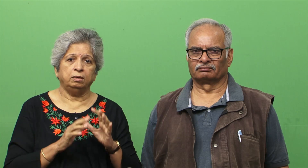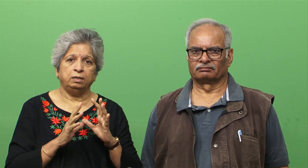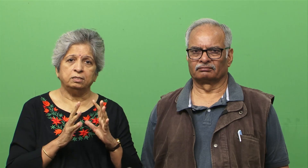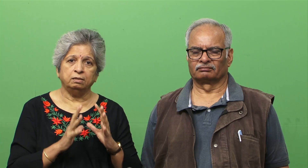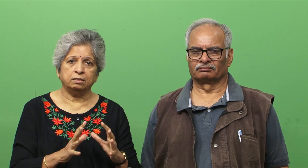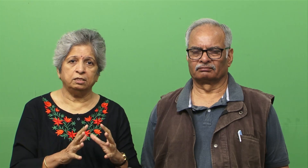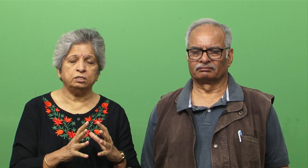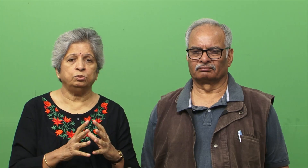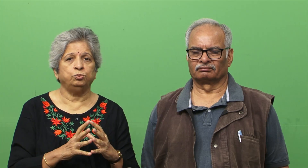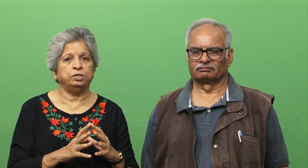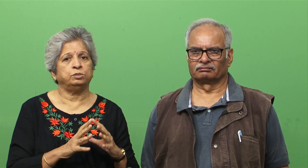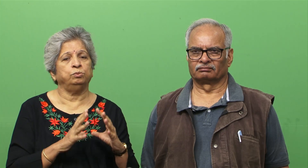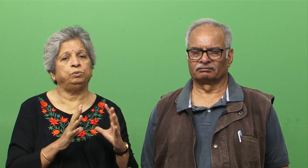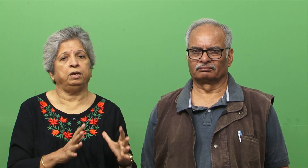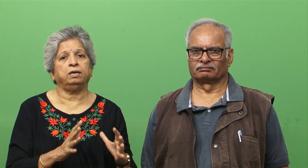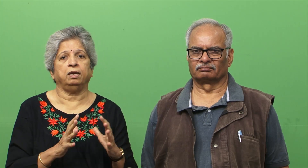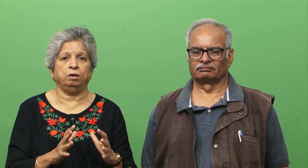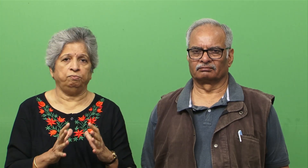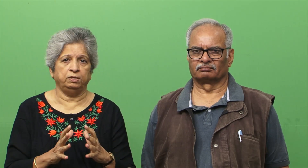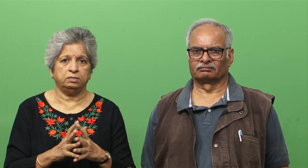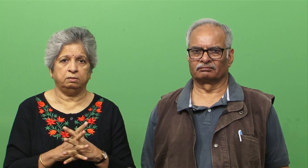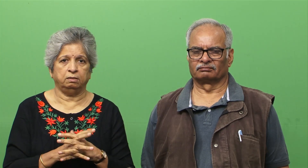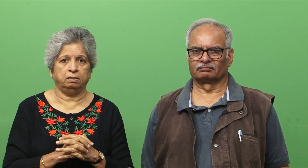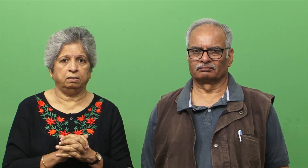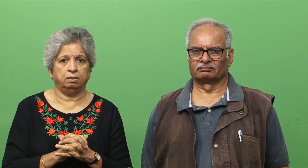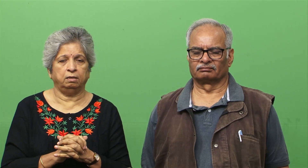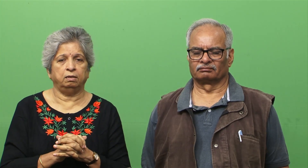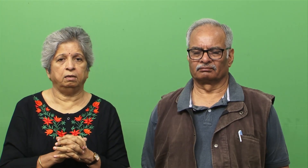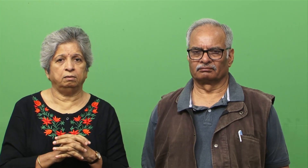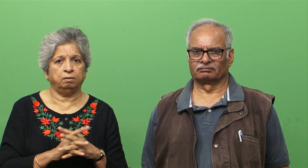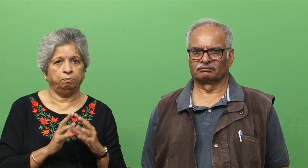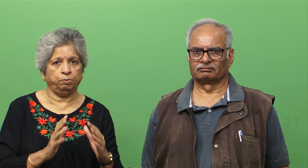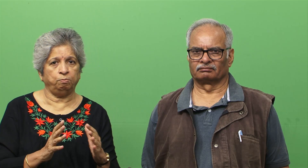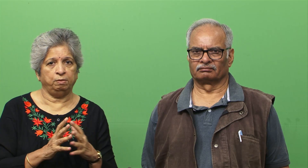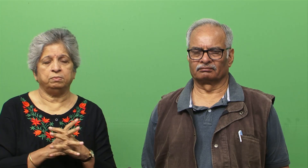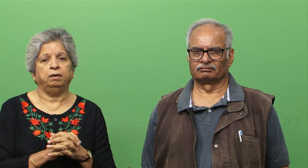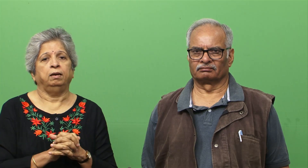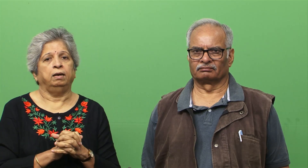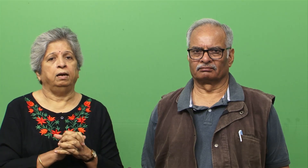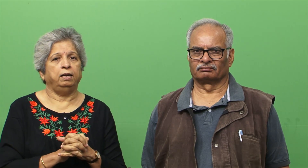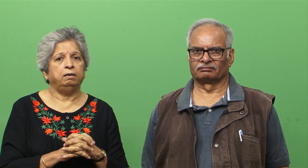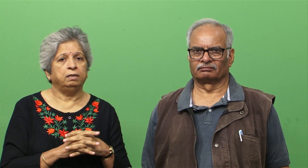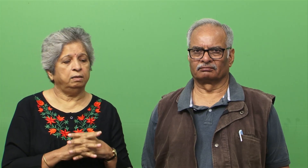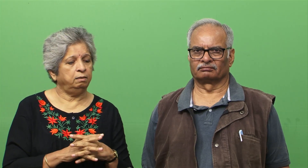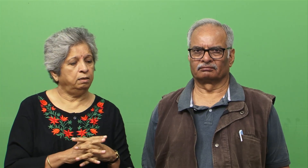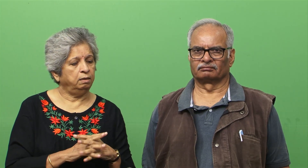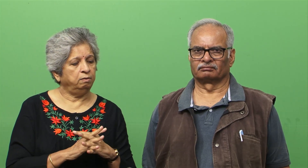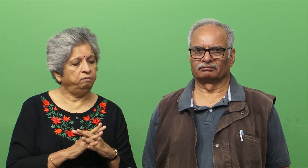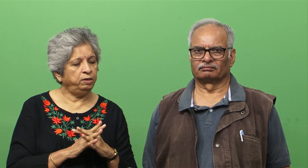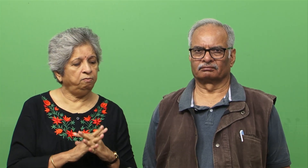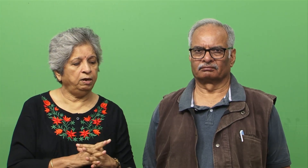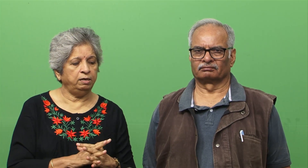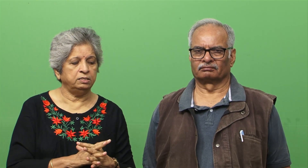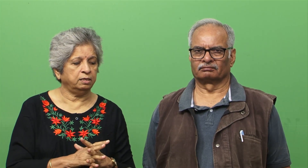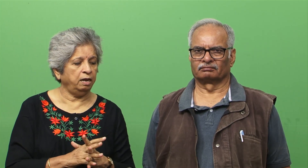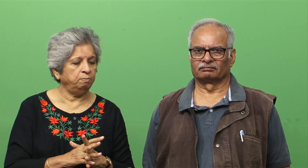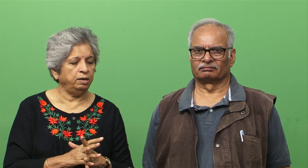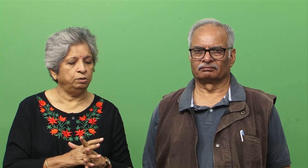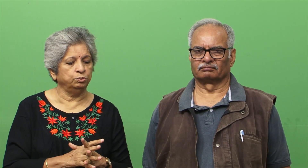it is Nurses who has to take care of this problem and here very well described by two